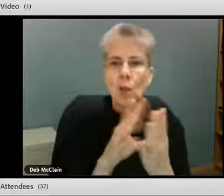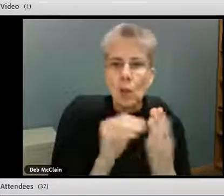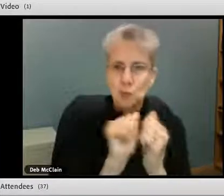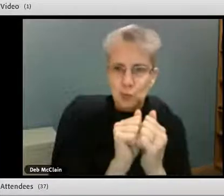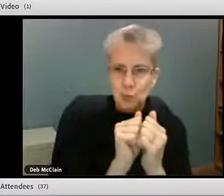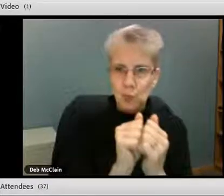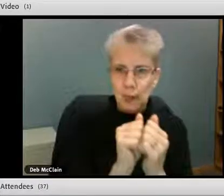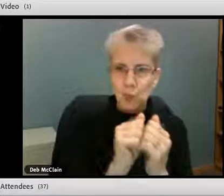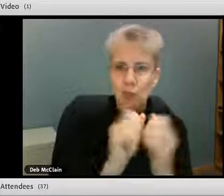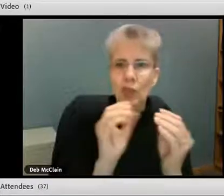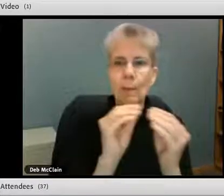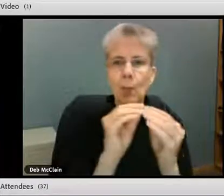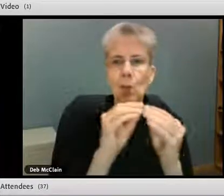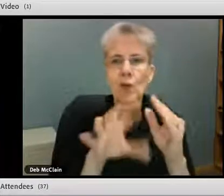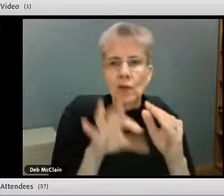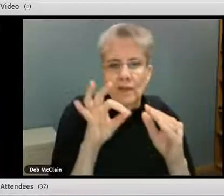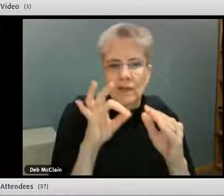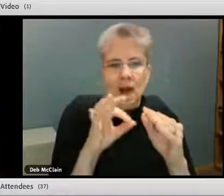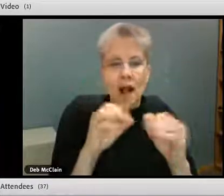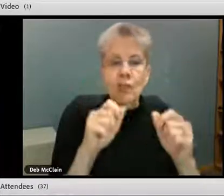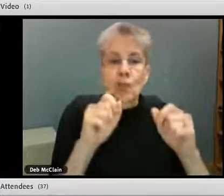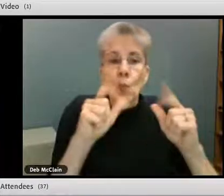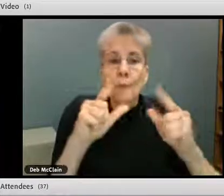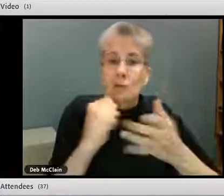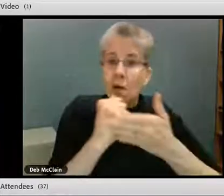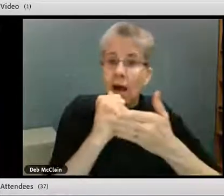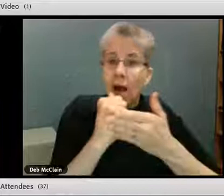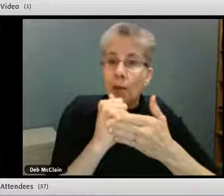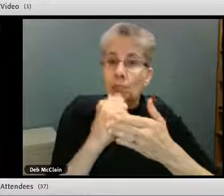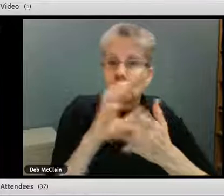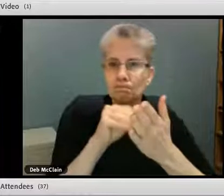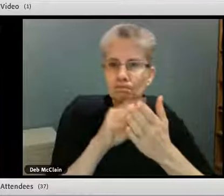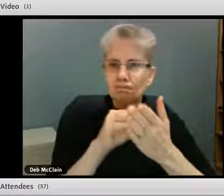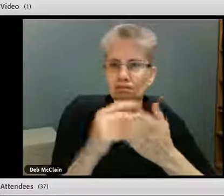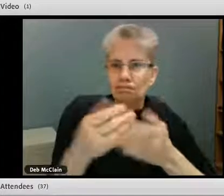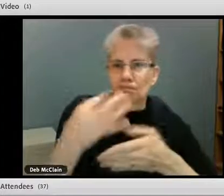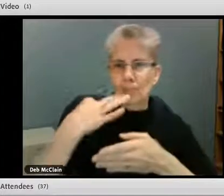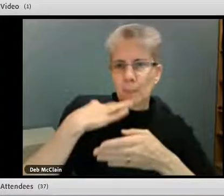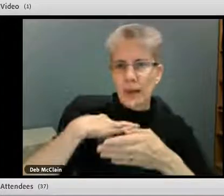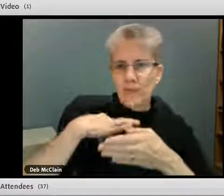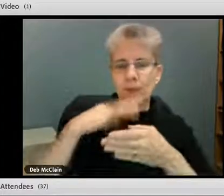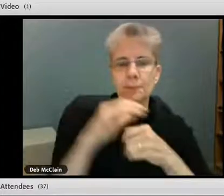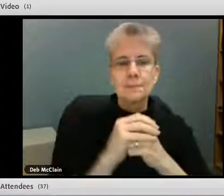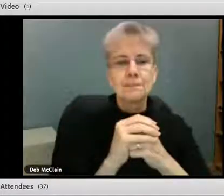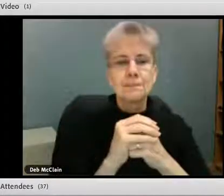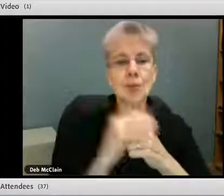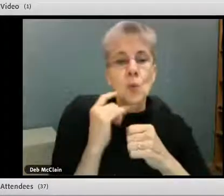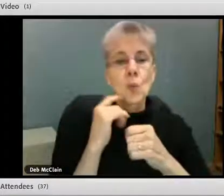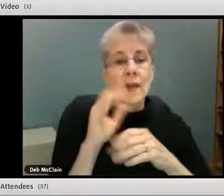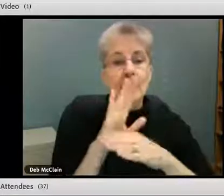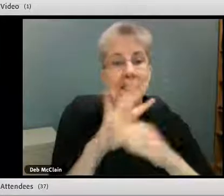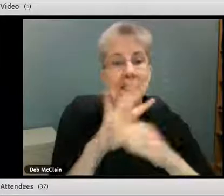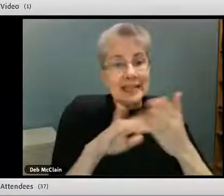and the more you'll find the webinar useful for you. So, we have a busy agenda today.